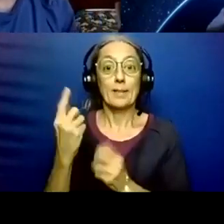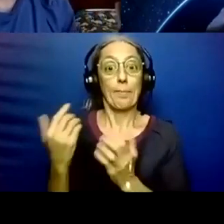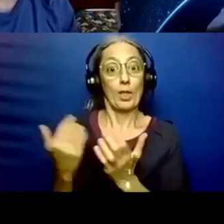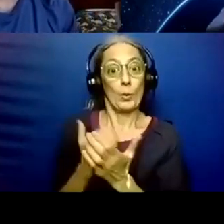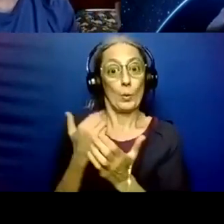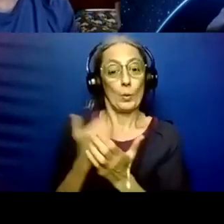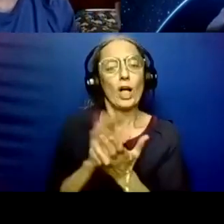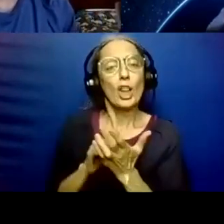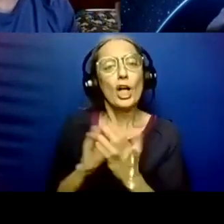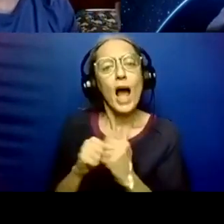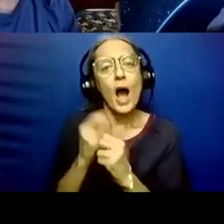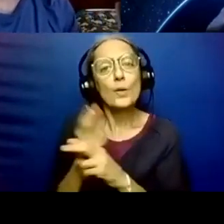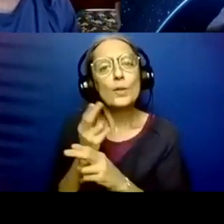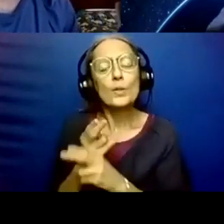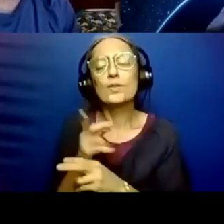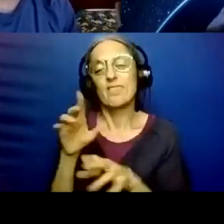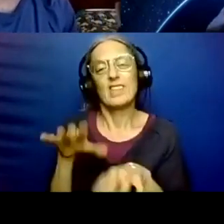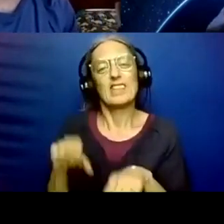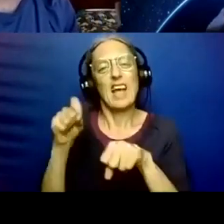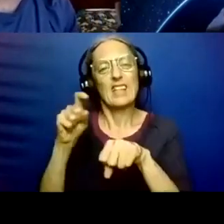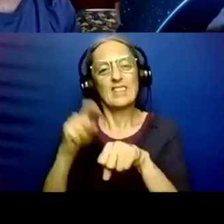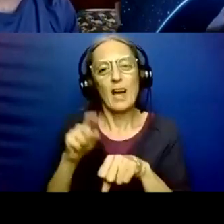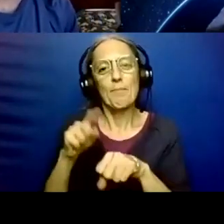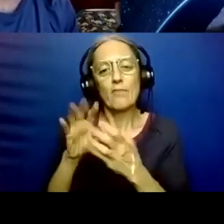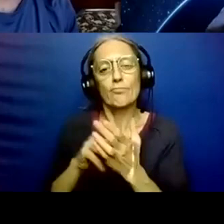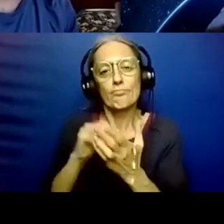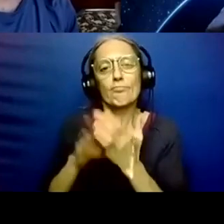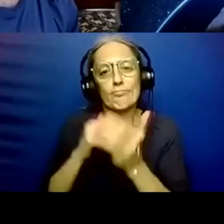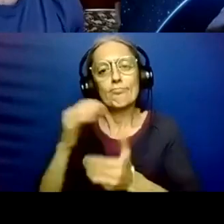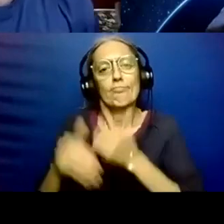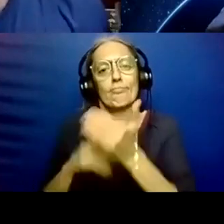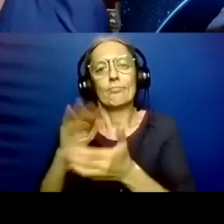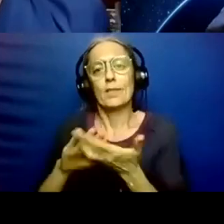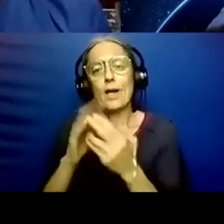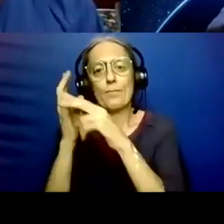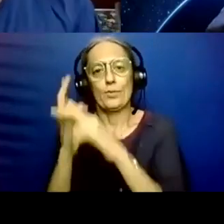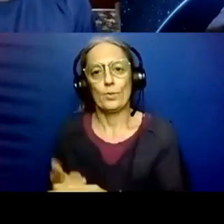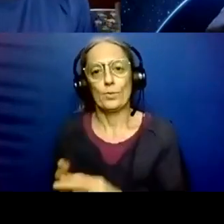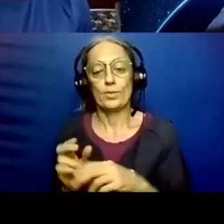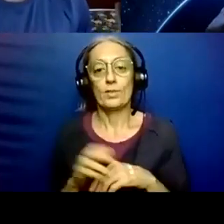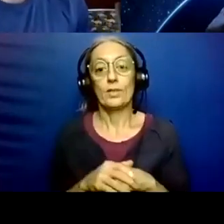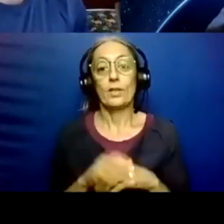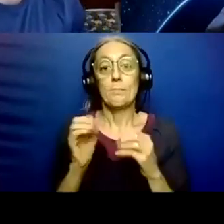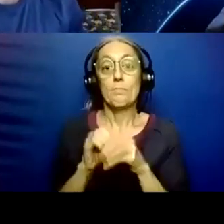And when we do things slower, it can be very frustrating.